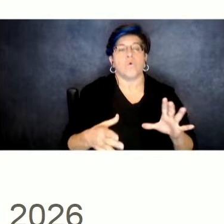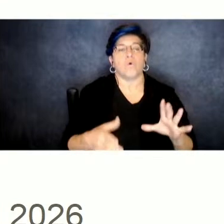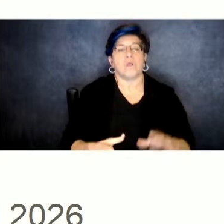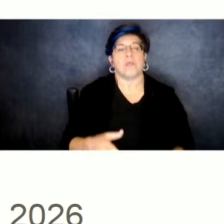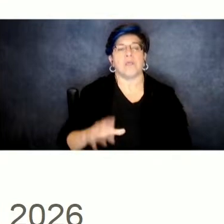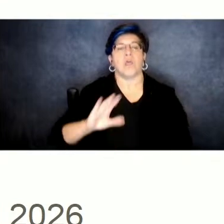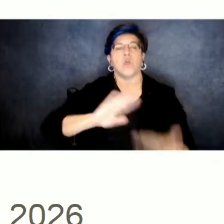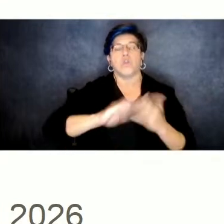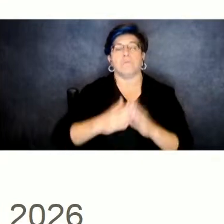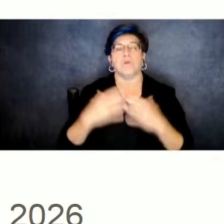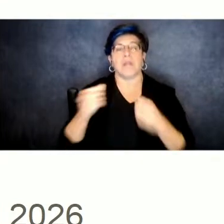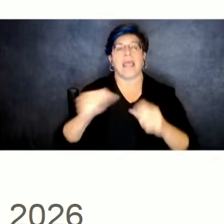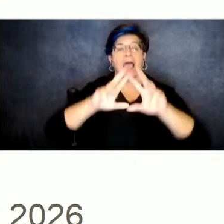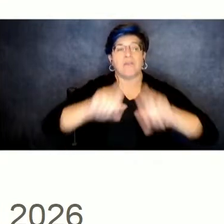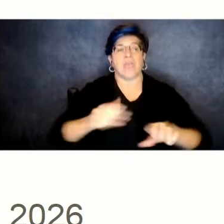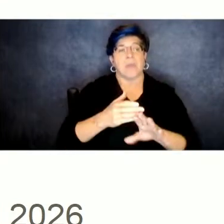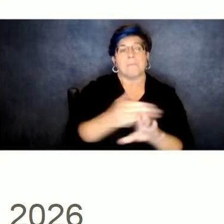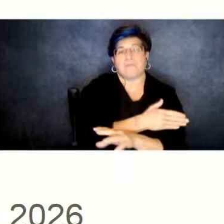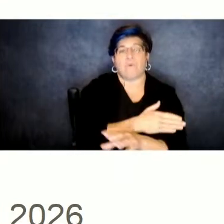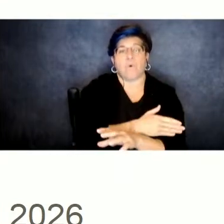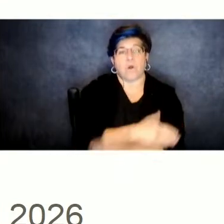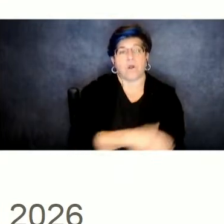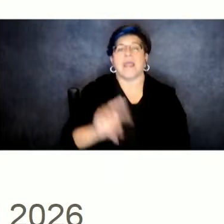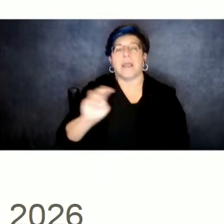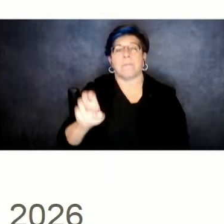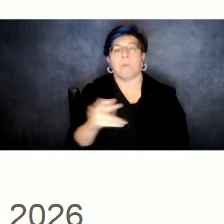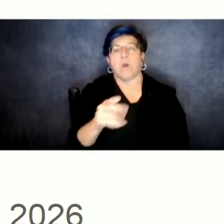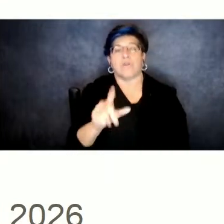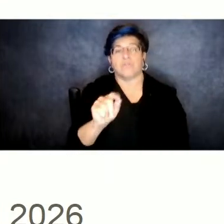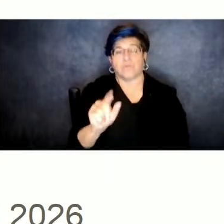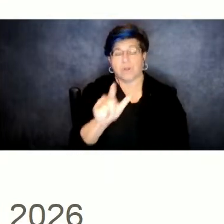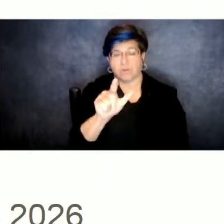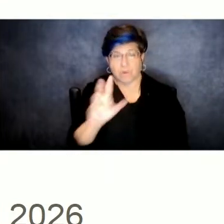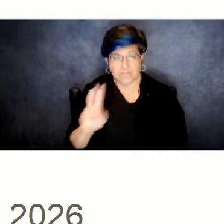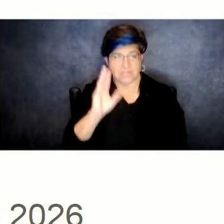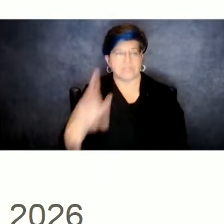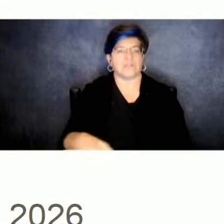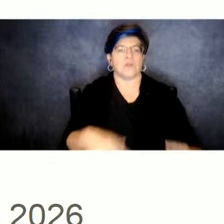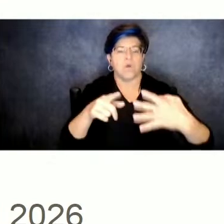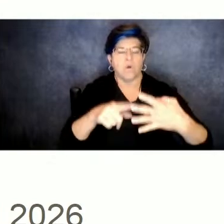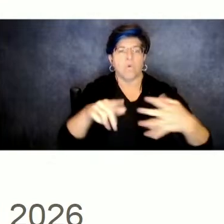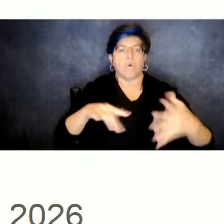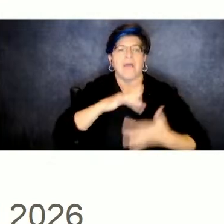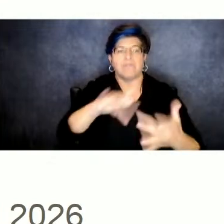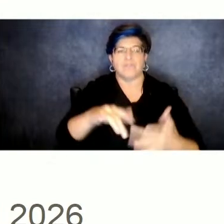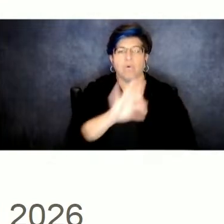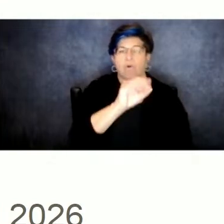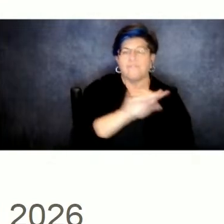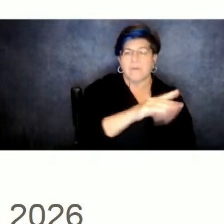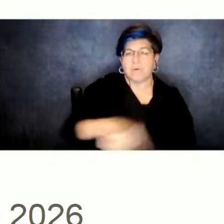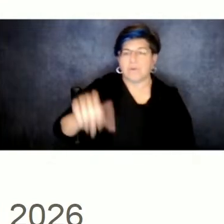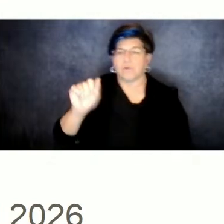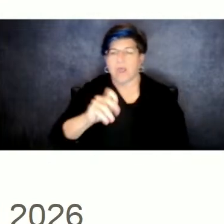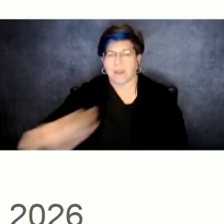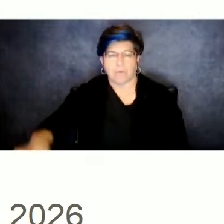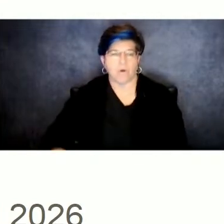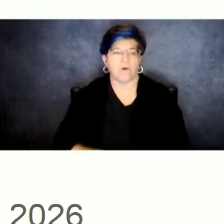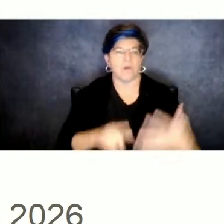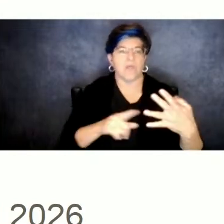TODAY IS THAT WE WILL RELEASE THE COMMUNITY HEALTH ASSESSMENT